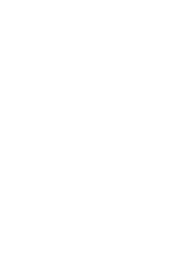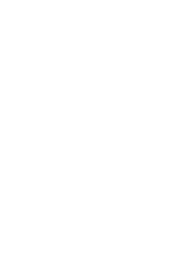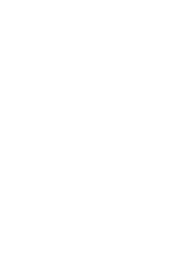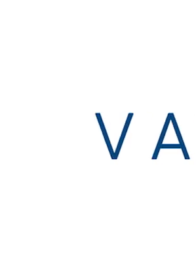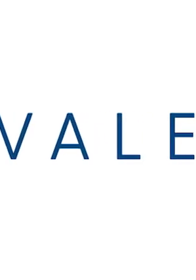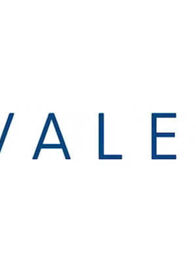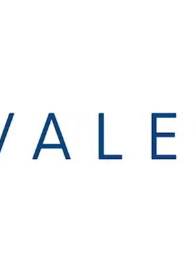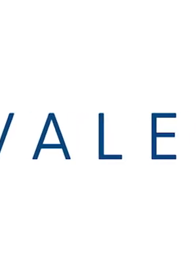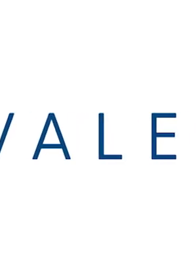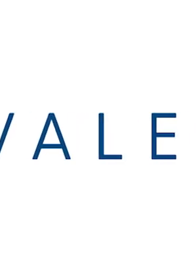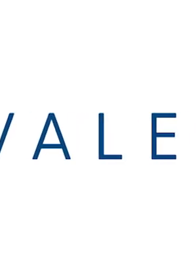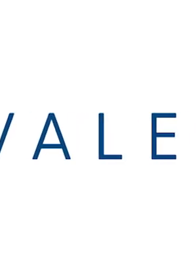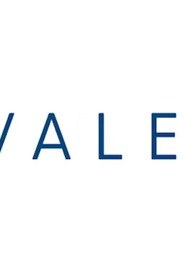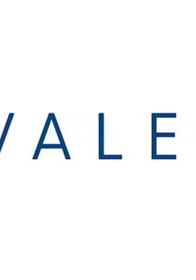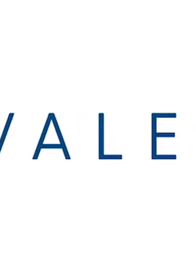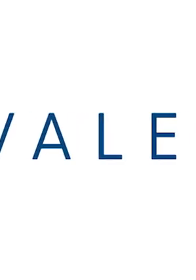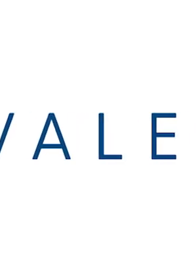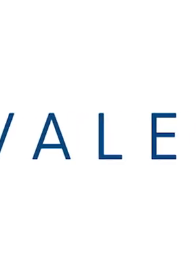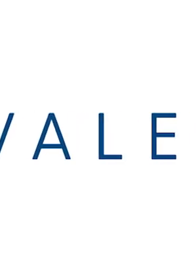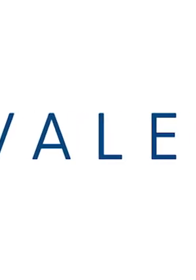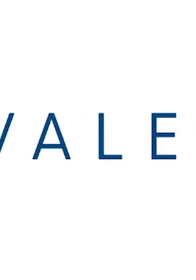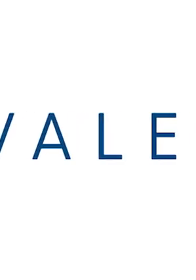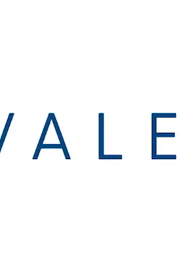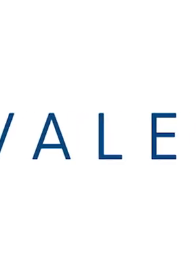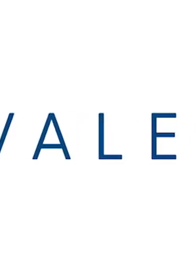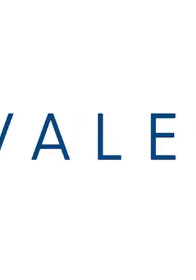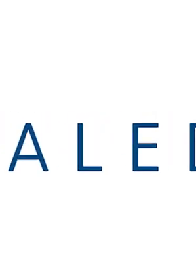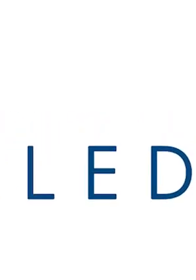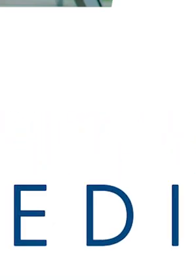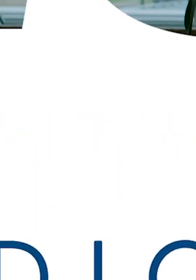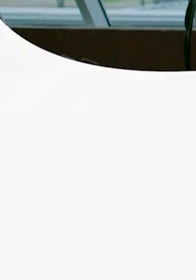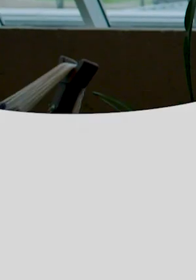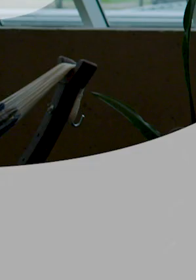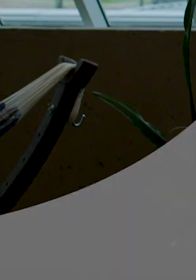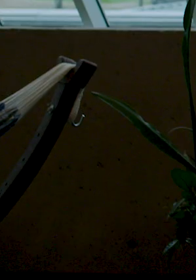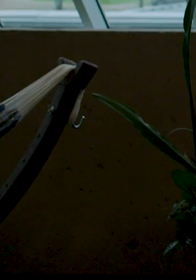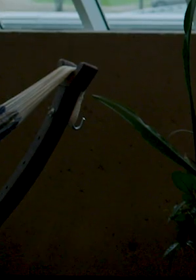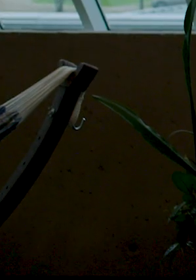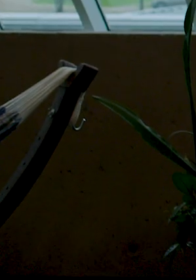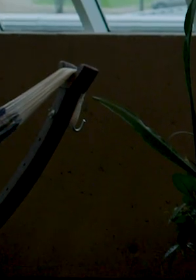Shimmery, inspiring music